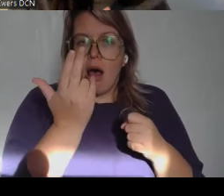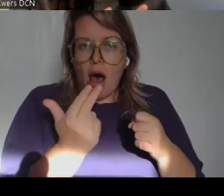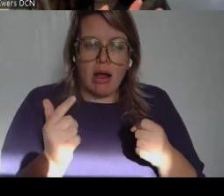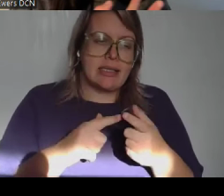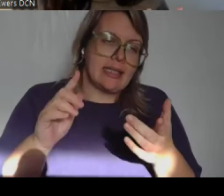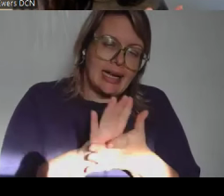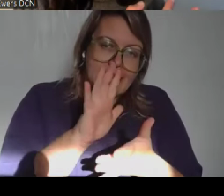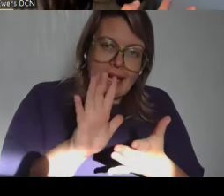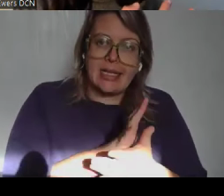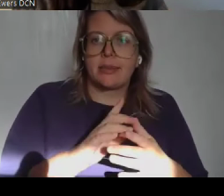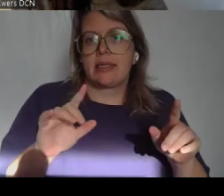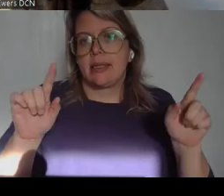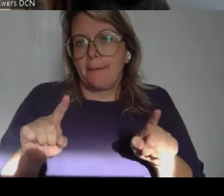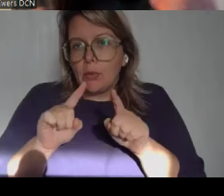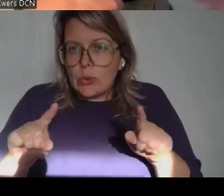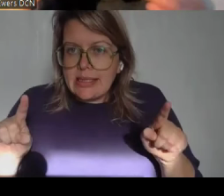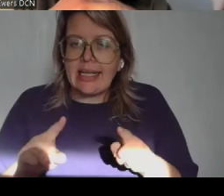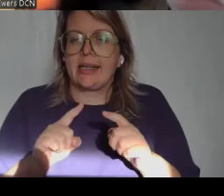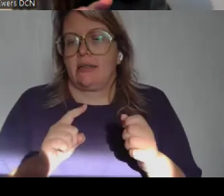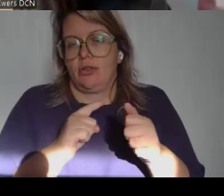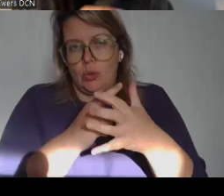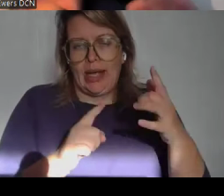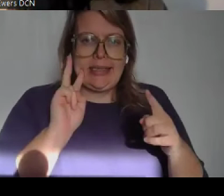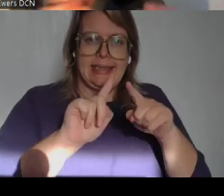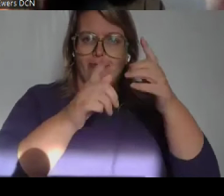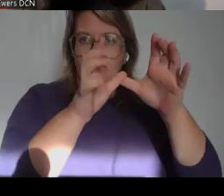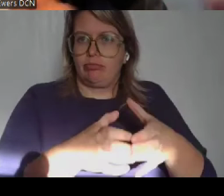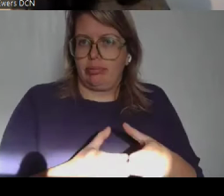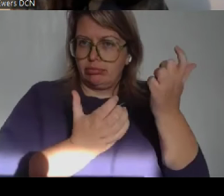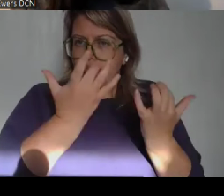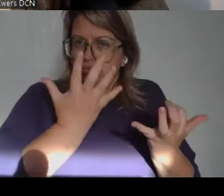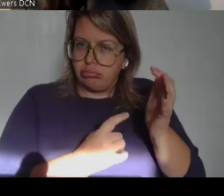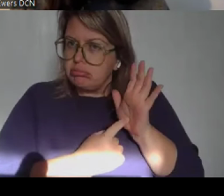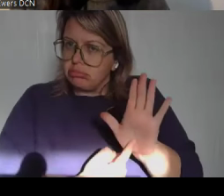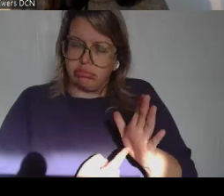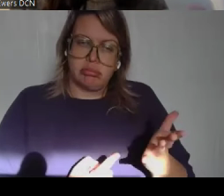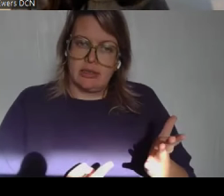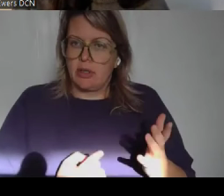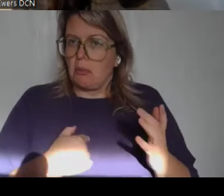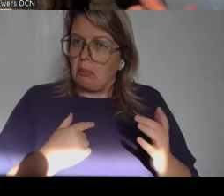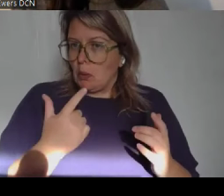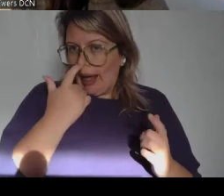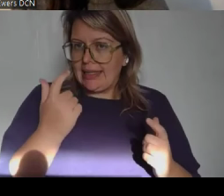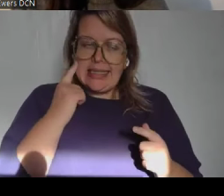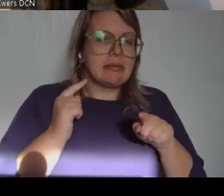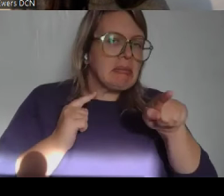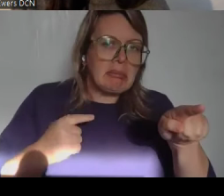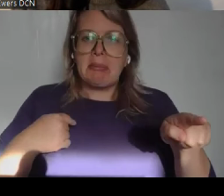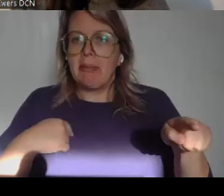or music and musicians. It gives you a range of benchmarks to compare your performance with